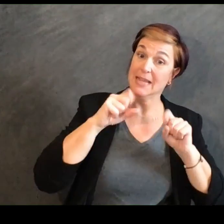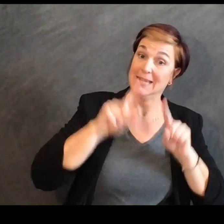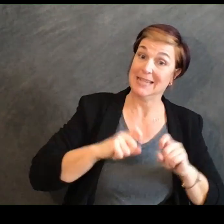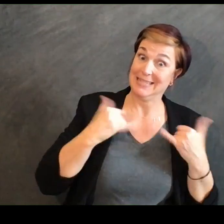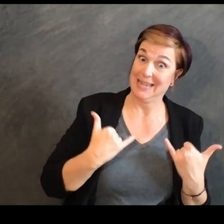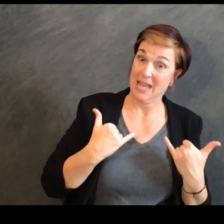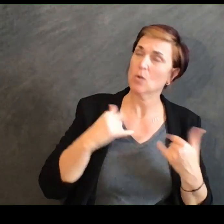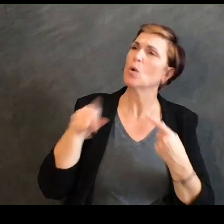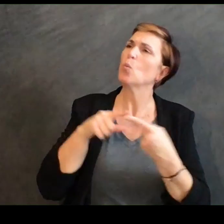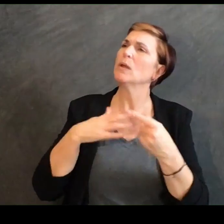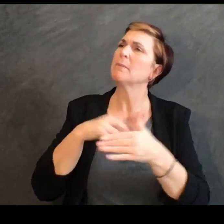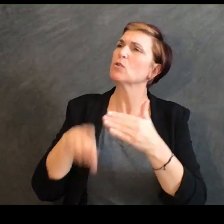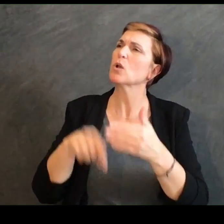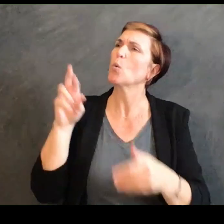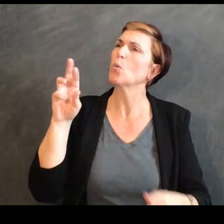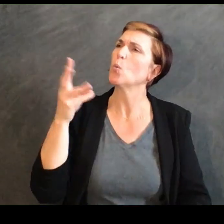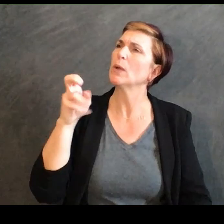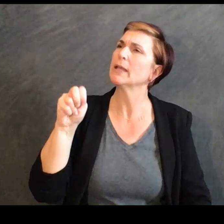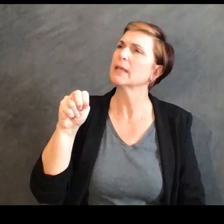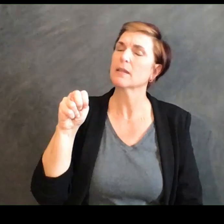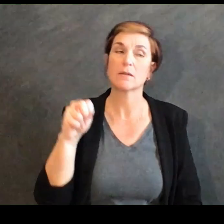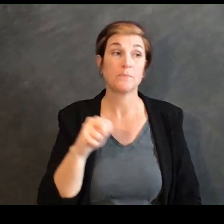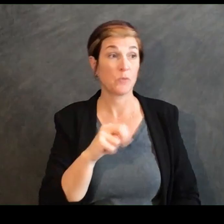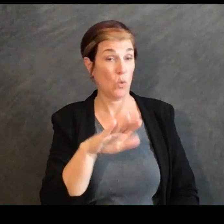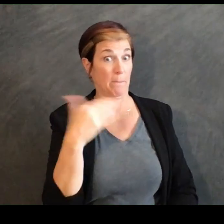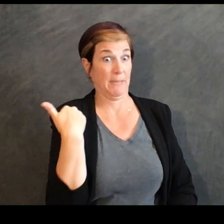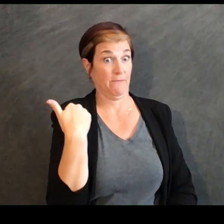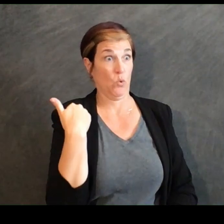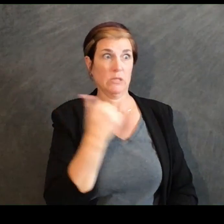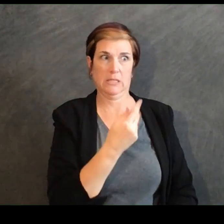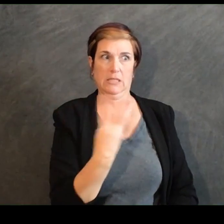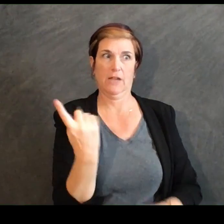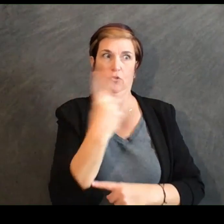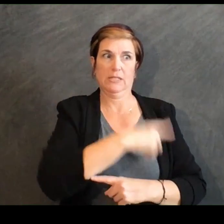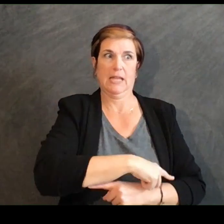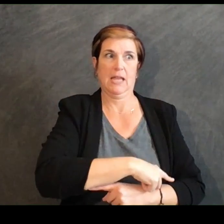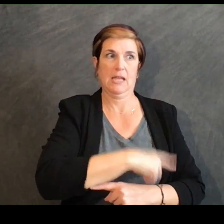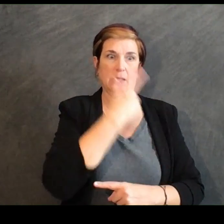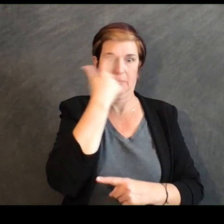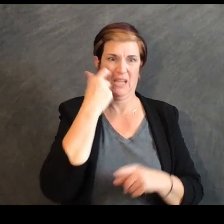the prior testing it was taking several days because the test is slower we